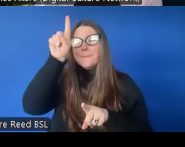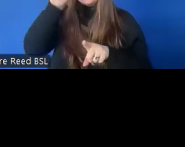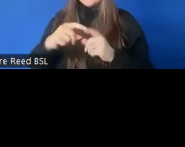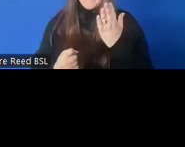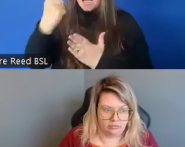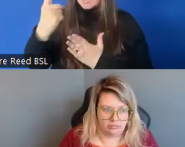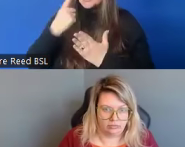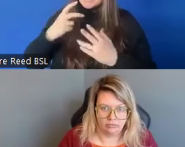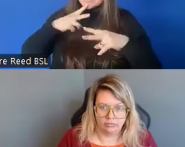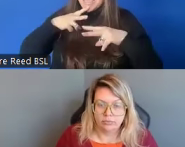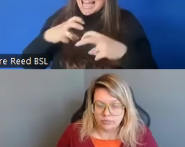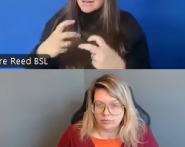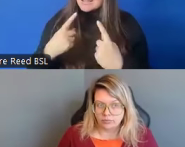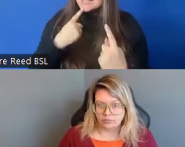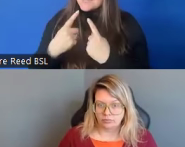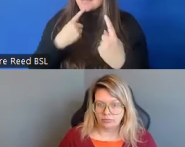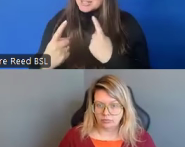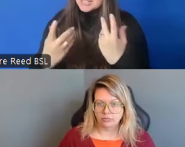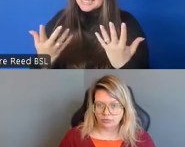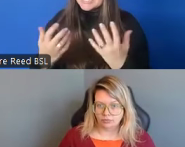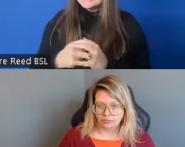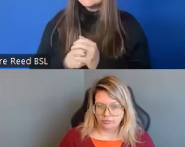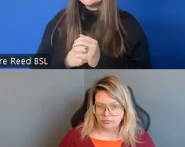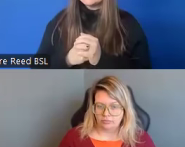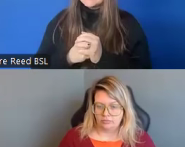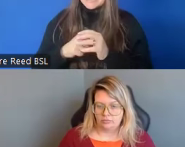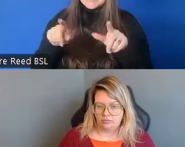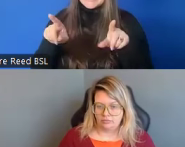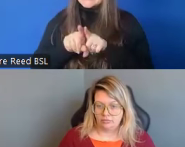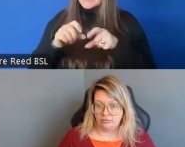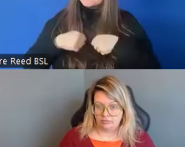Lucy said, "That's about the same time our Christmas walkabouts start getting bookings." There you go.